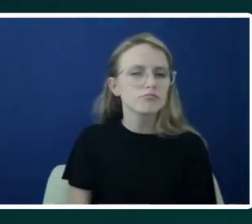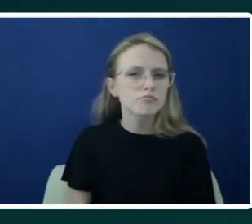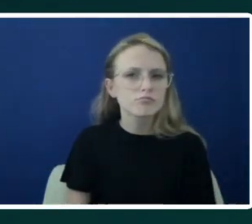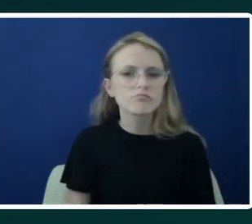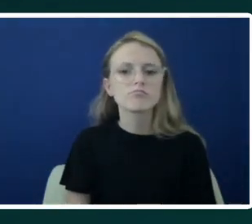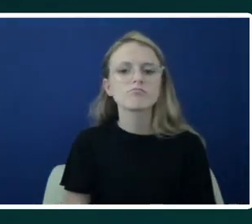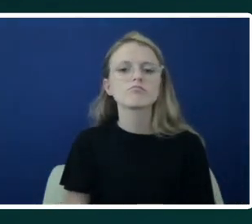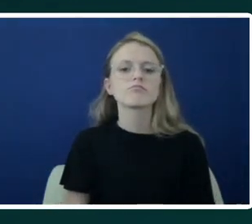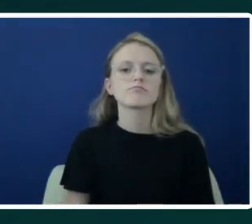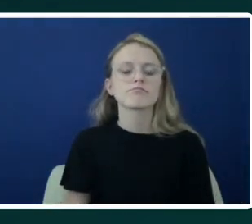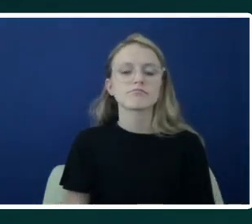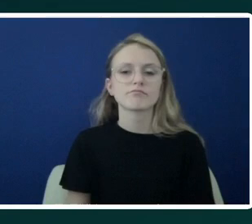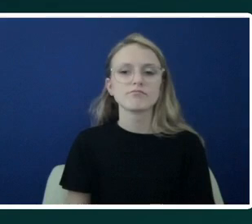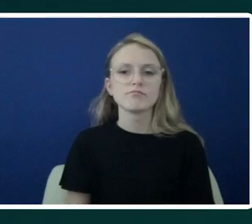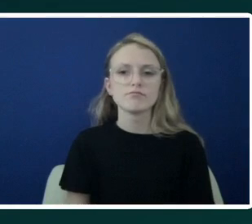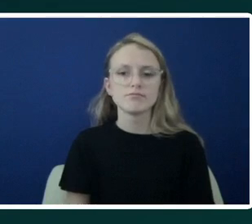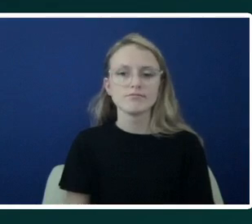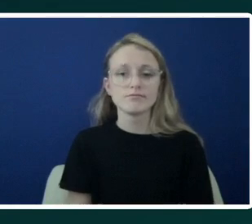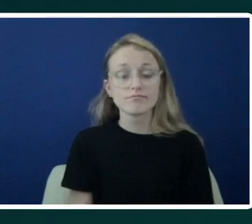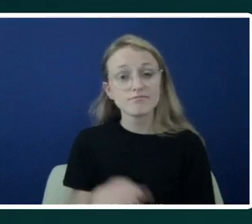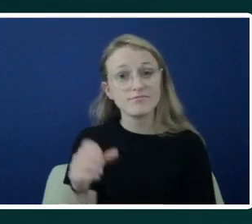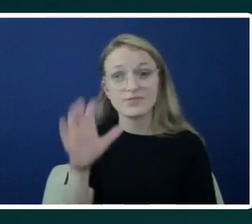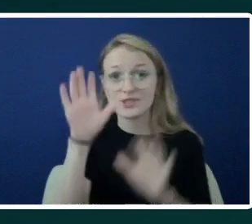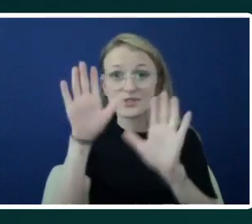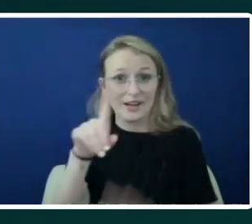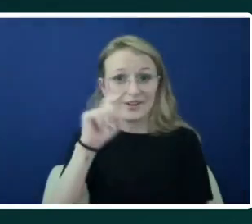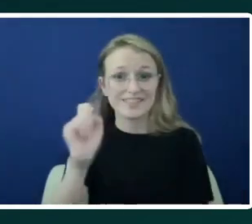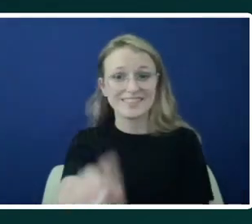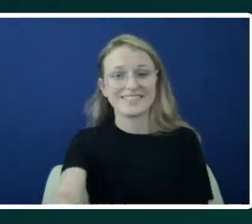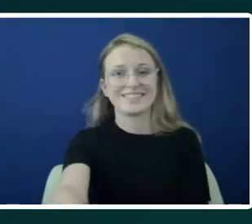Samir Meghelli: Yeah. That's a great question. So,